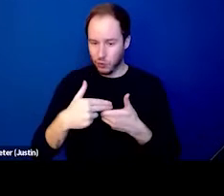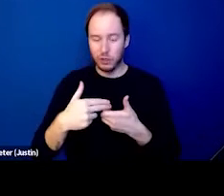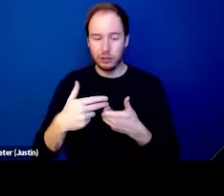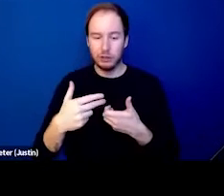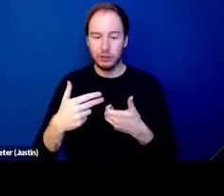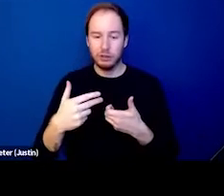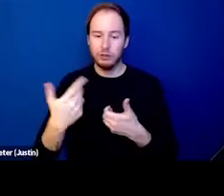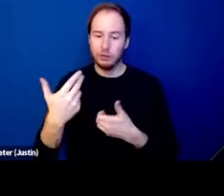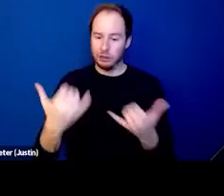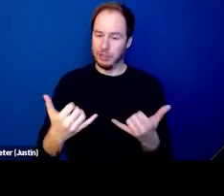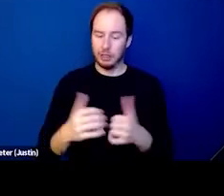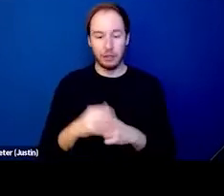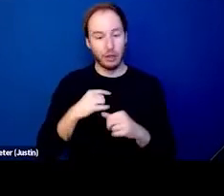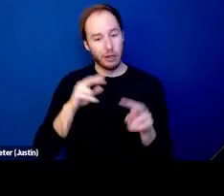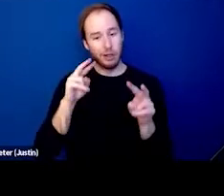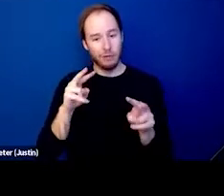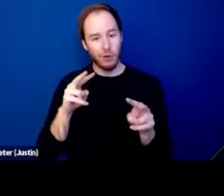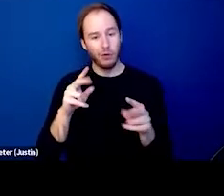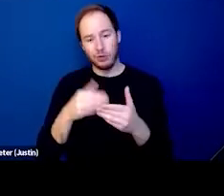and I'm looking forward to the next hour.